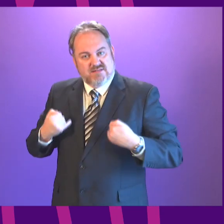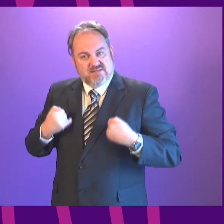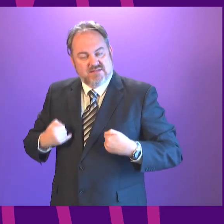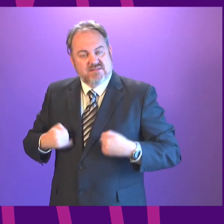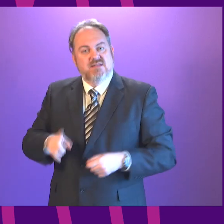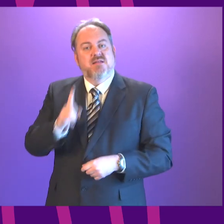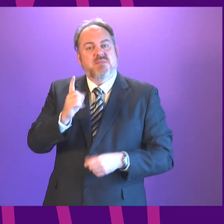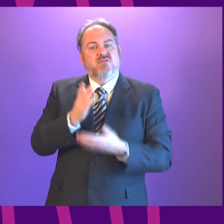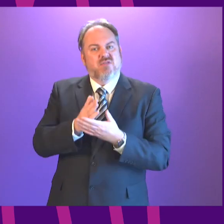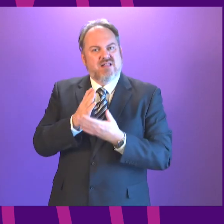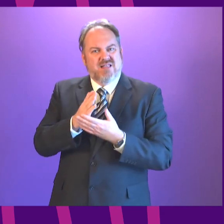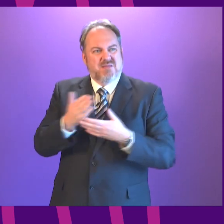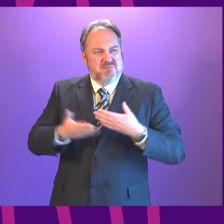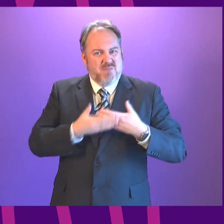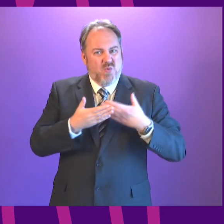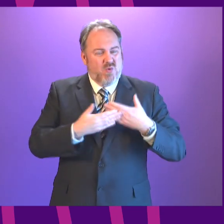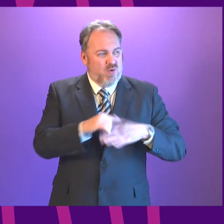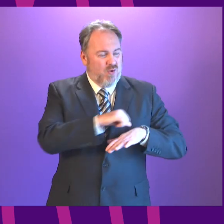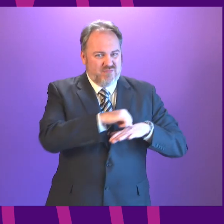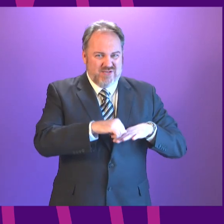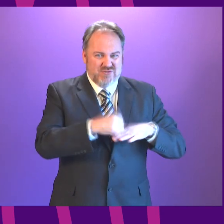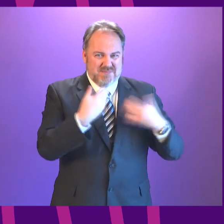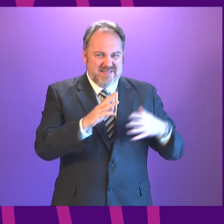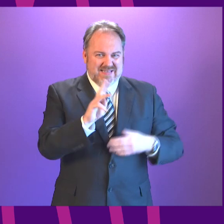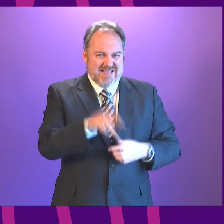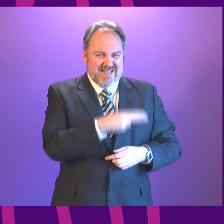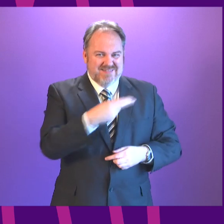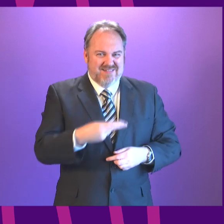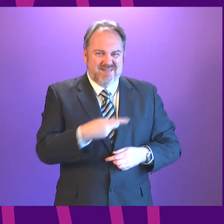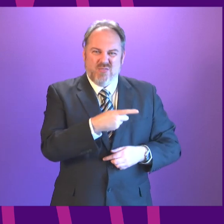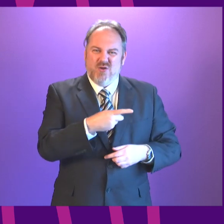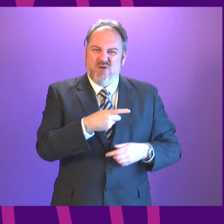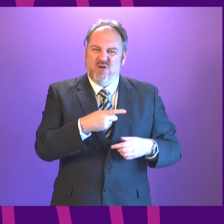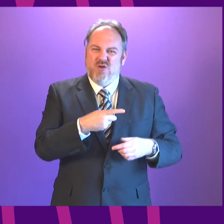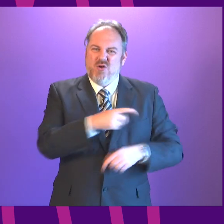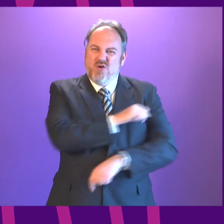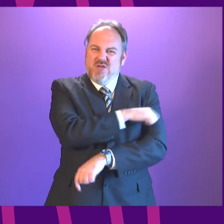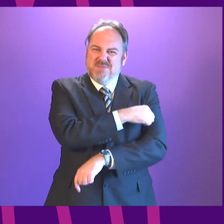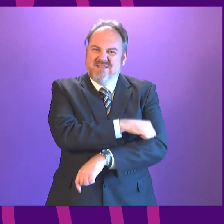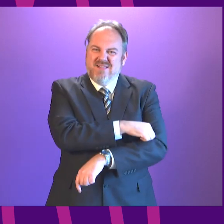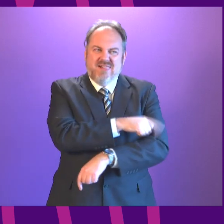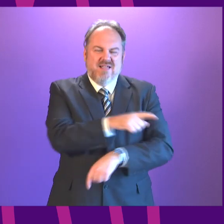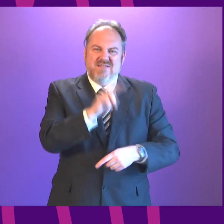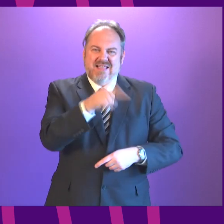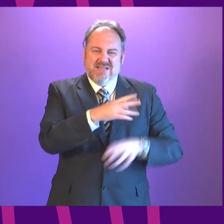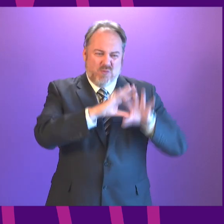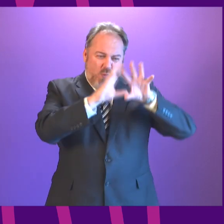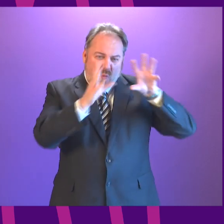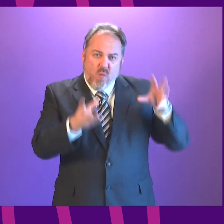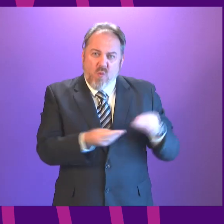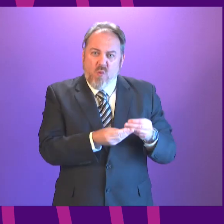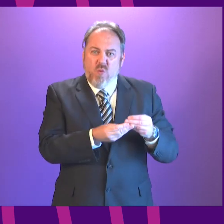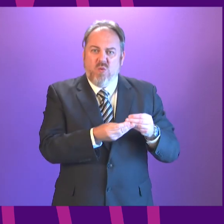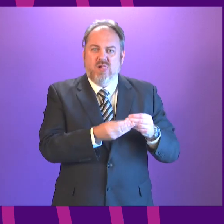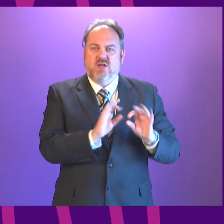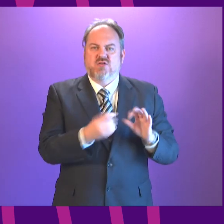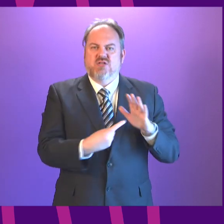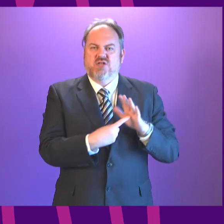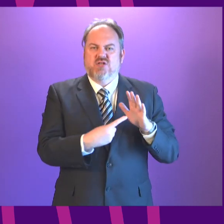been cancelled, that some hospitals have cancelled all non-urgent procedures and that more NHS